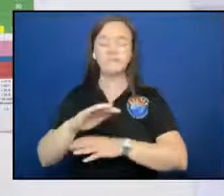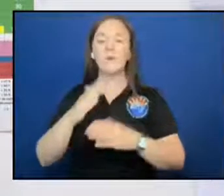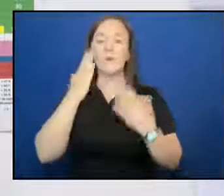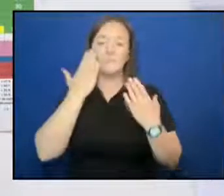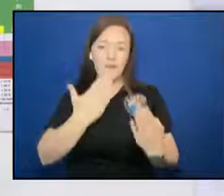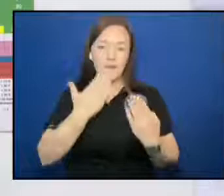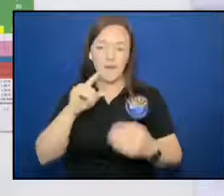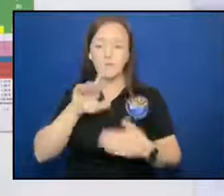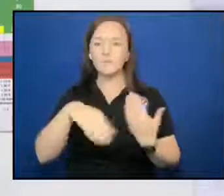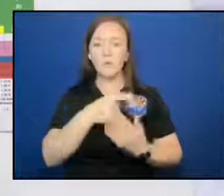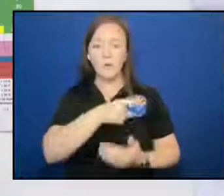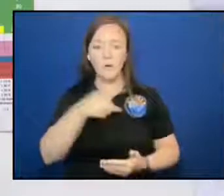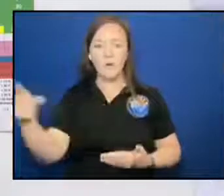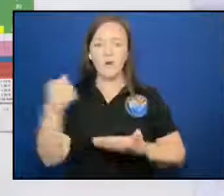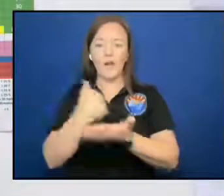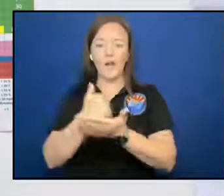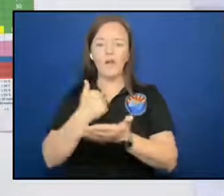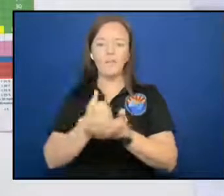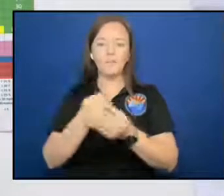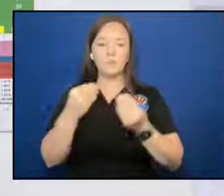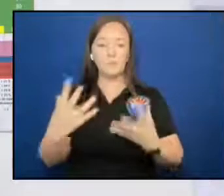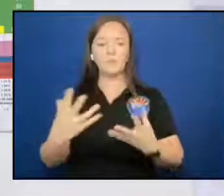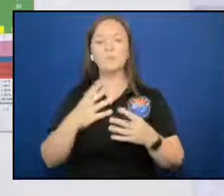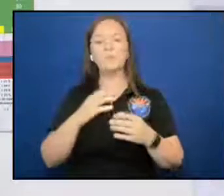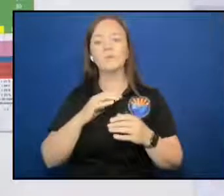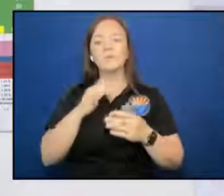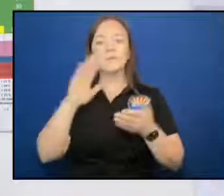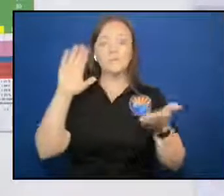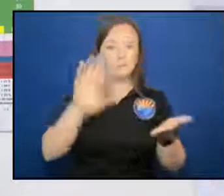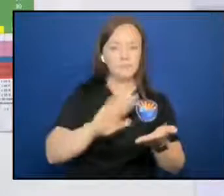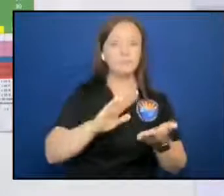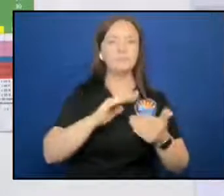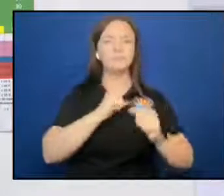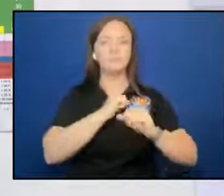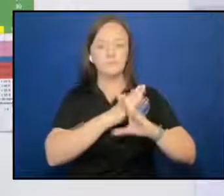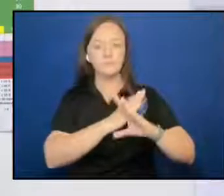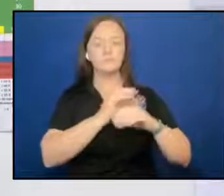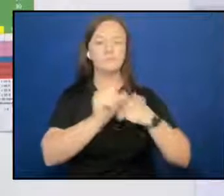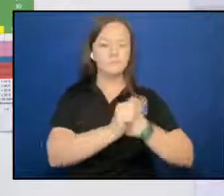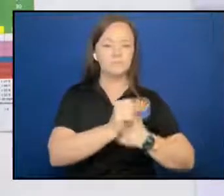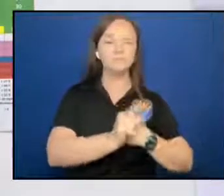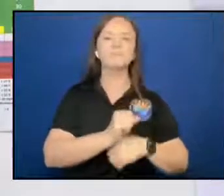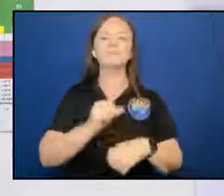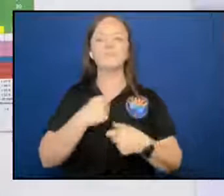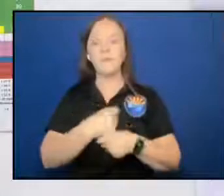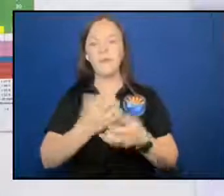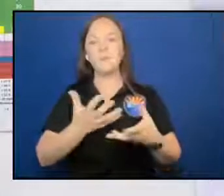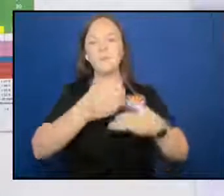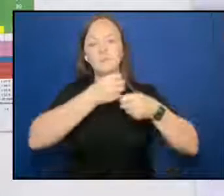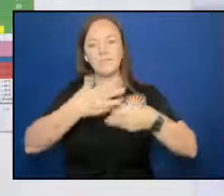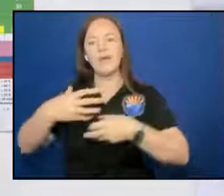HEAT UP THERE BUT AROUND THE REST OF THE FIRE, I DON'T EXPECT ANY PERIMETER MOVEMENT NORTH